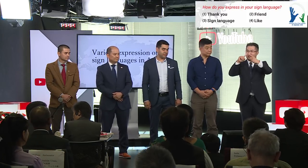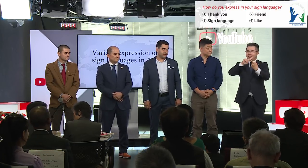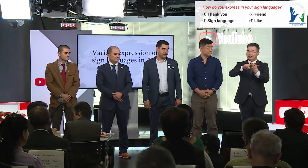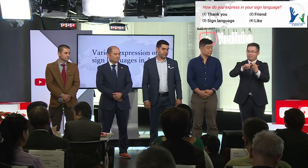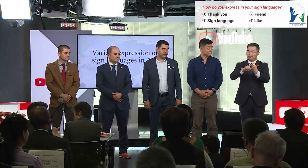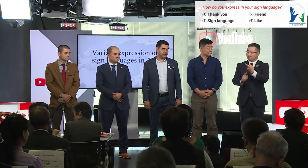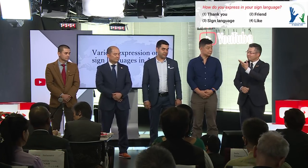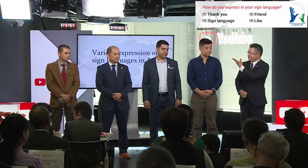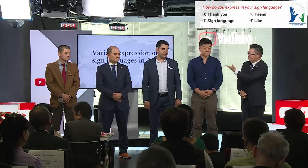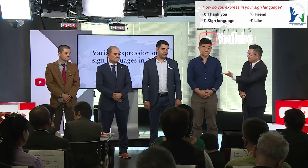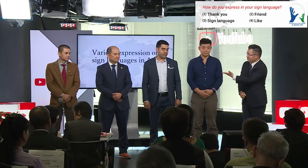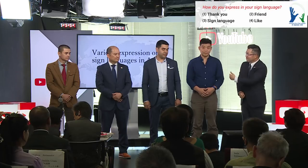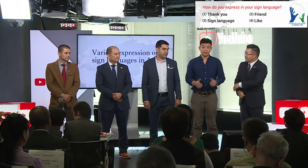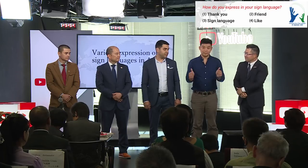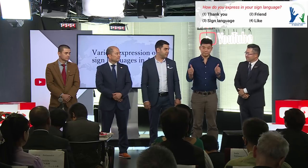Japan.